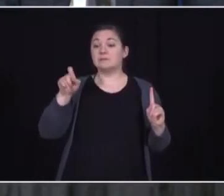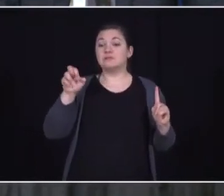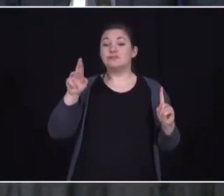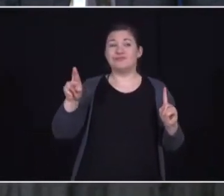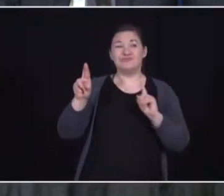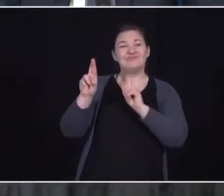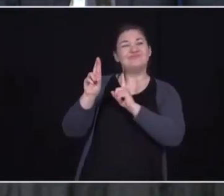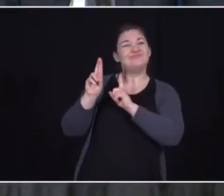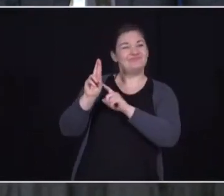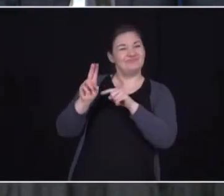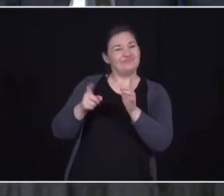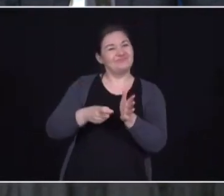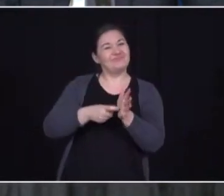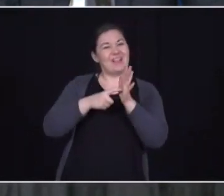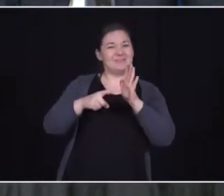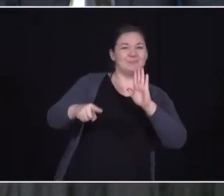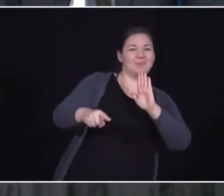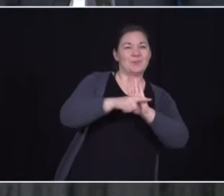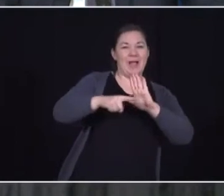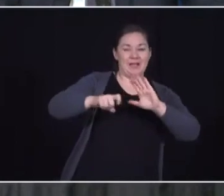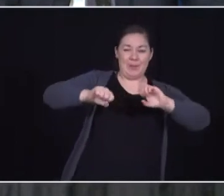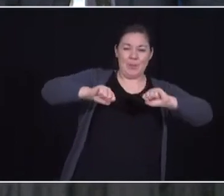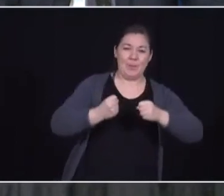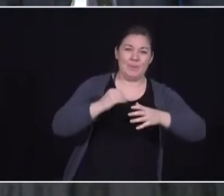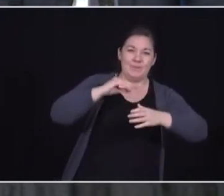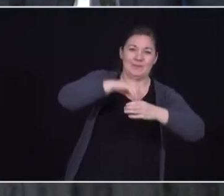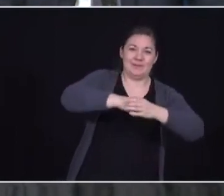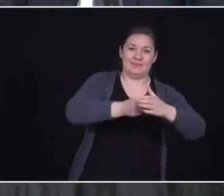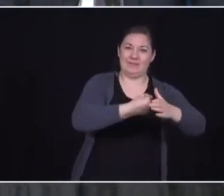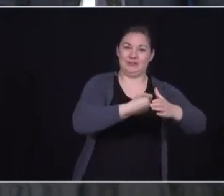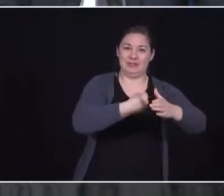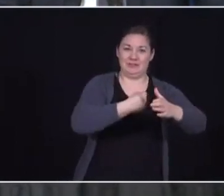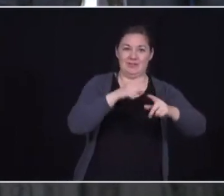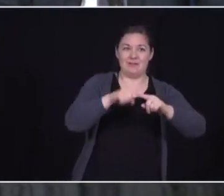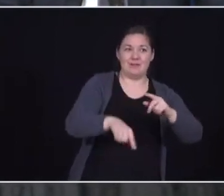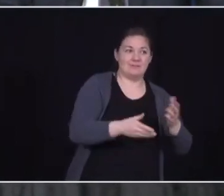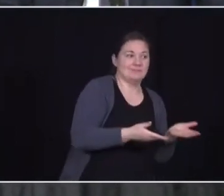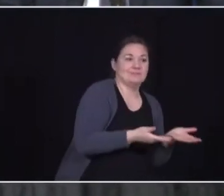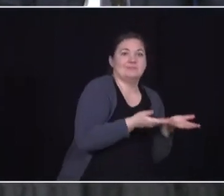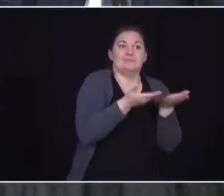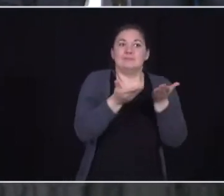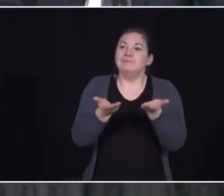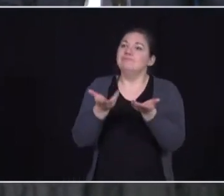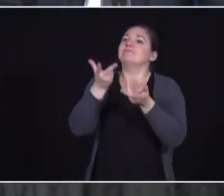Yaffe, but we have not actually seen the most vulnerable vaccinated yet in Ontario long-term care residents.